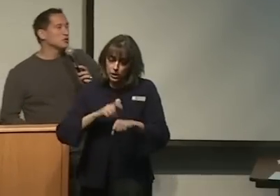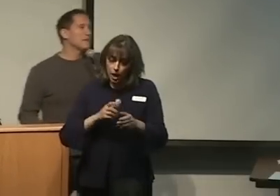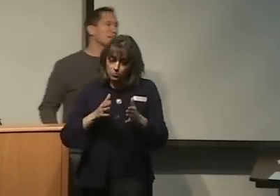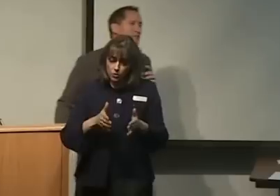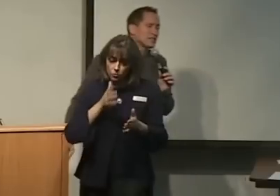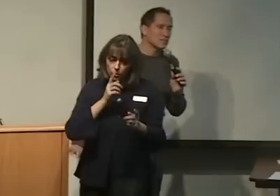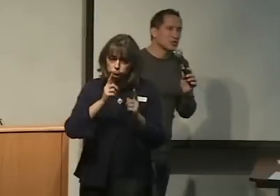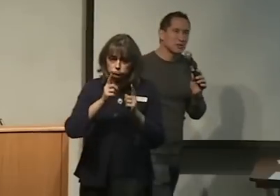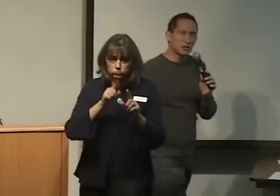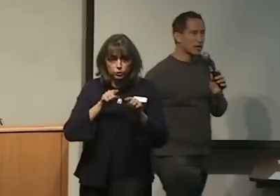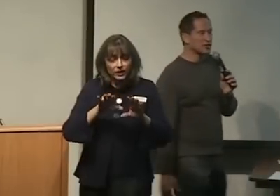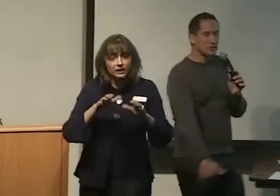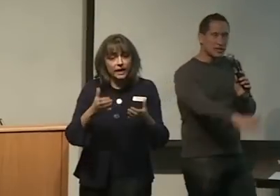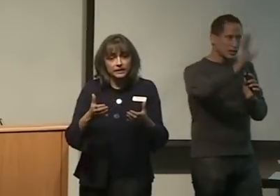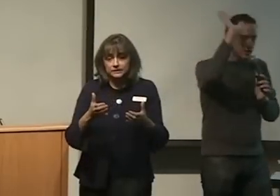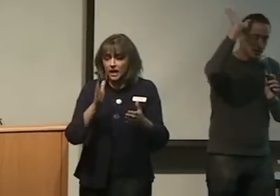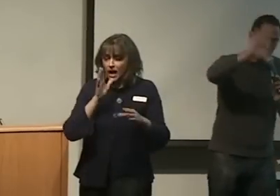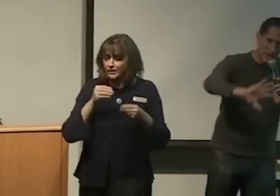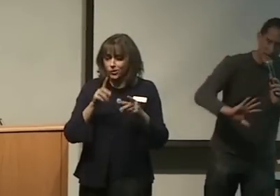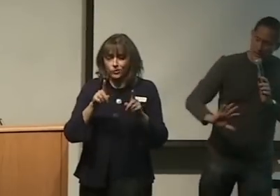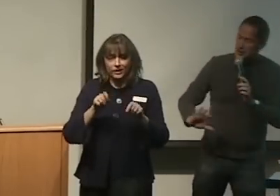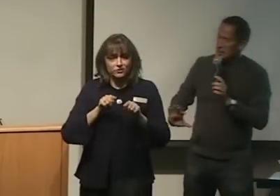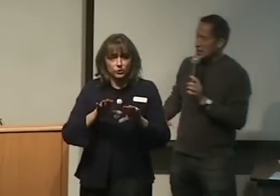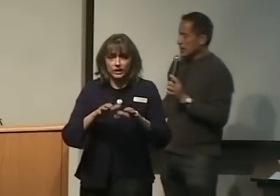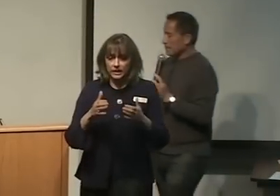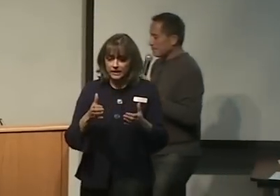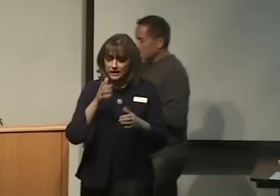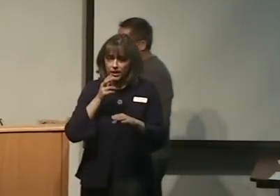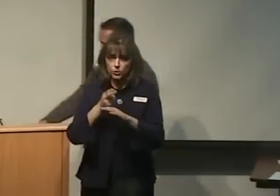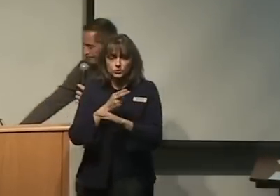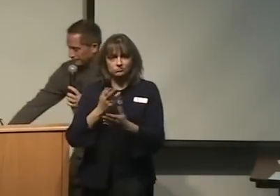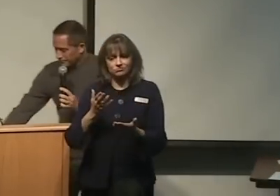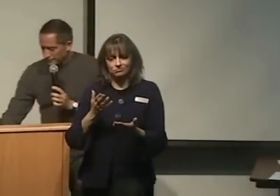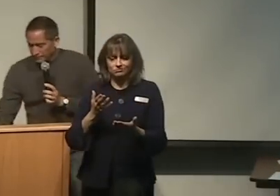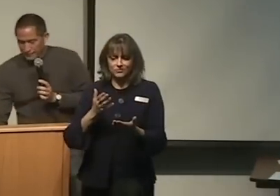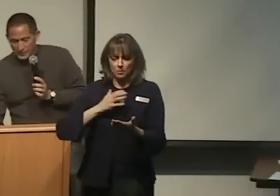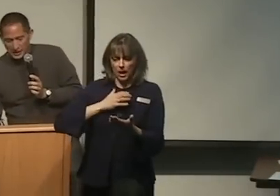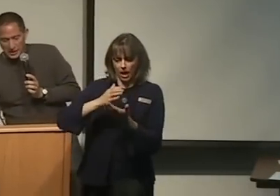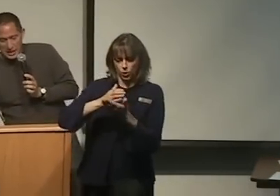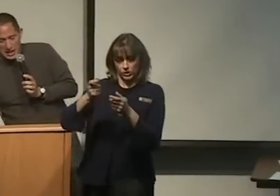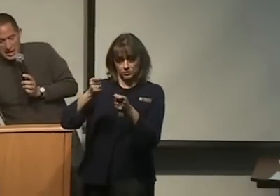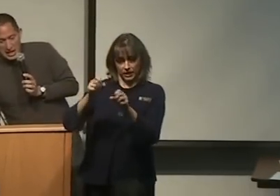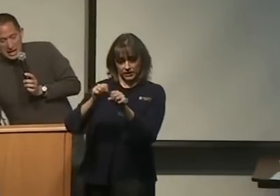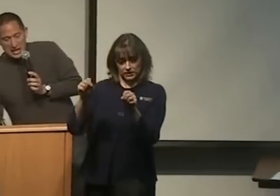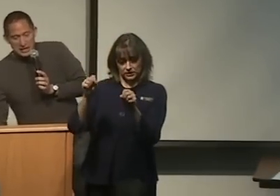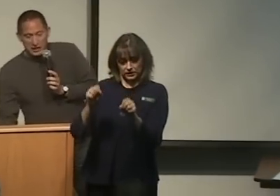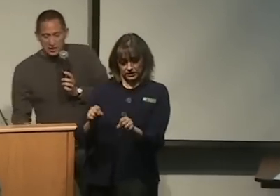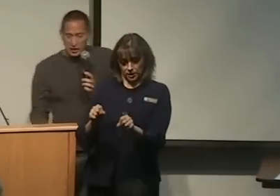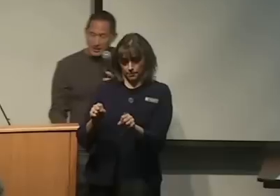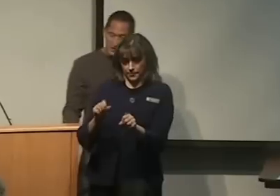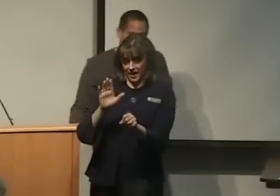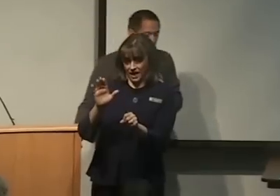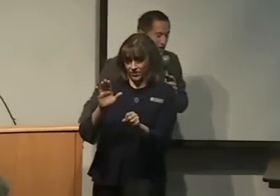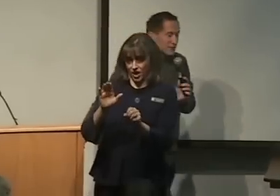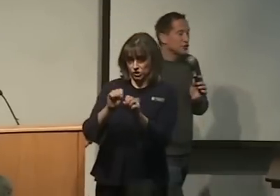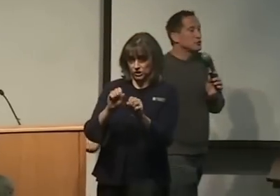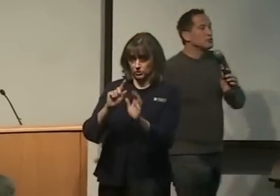so the grades are easy, it's automatic. I'll talk about GIT [phonetic] this afternoon.